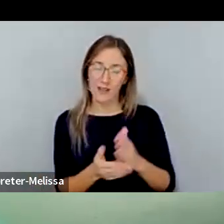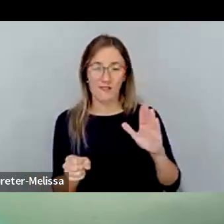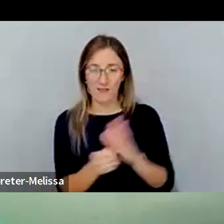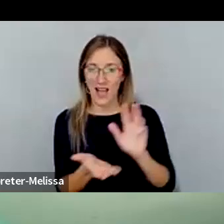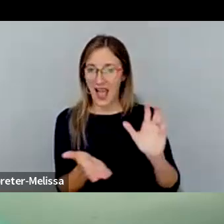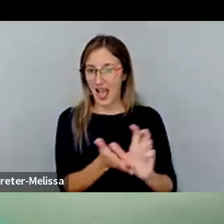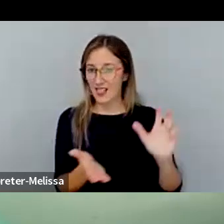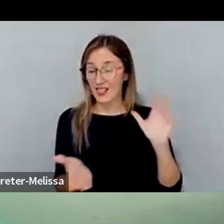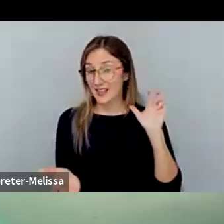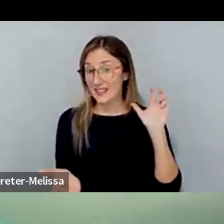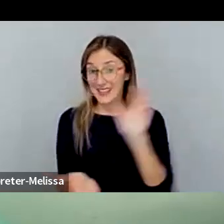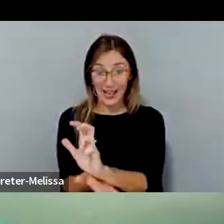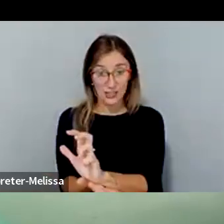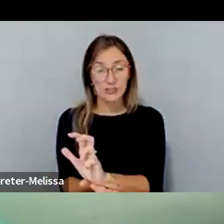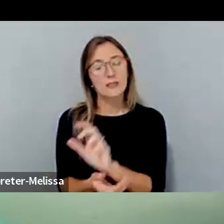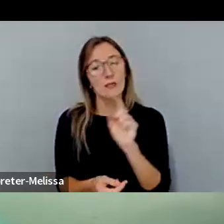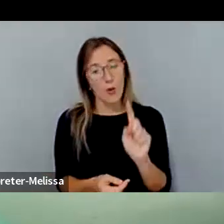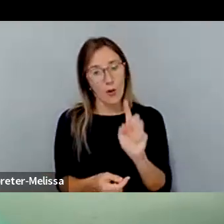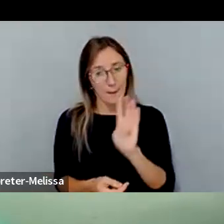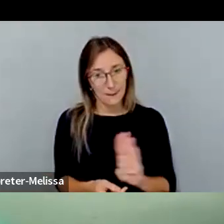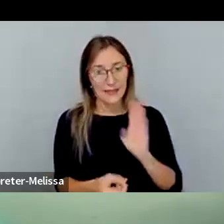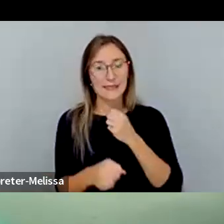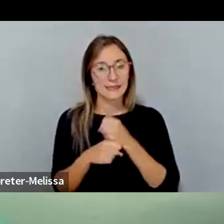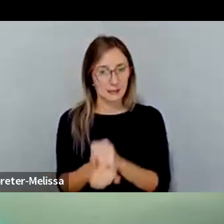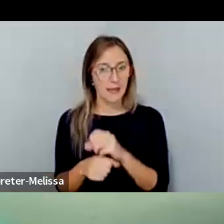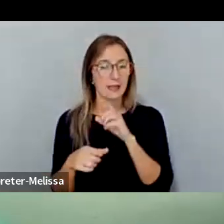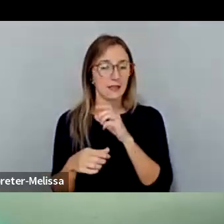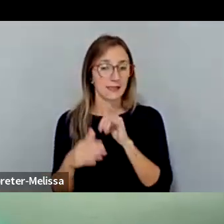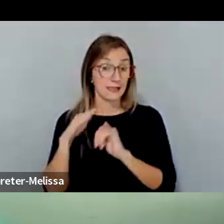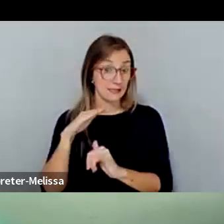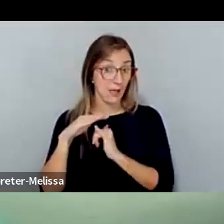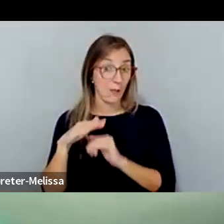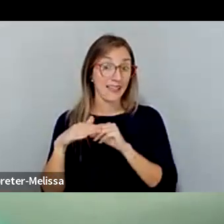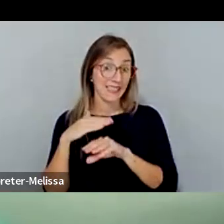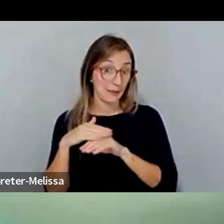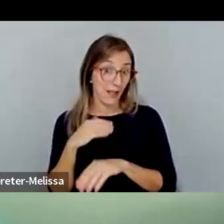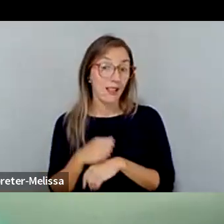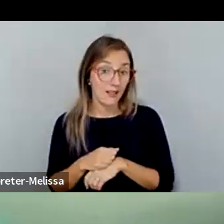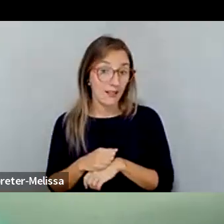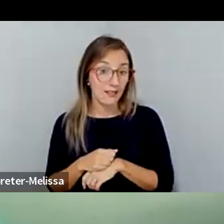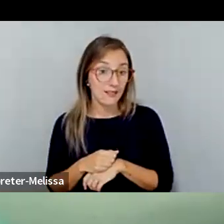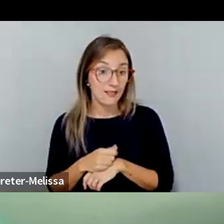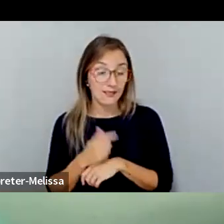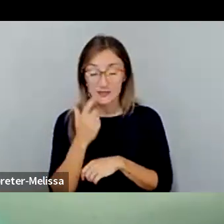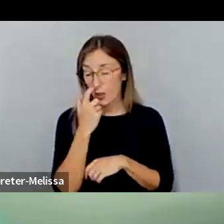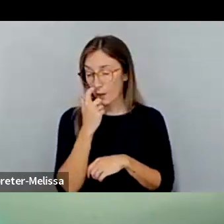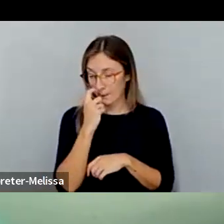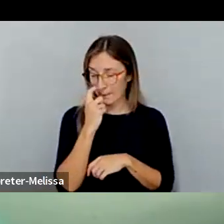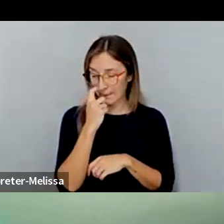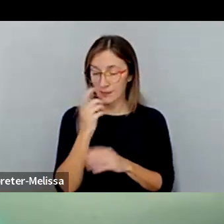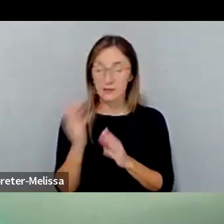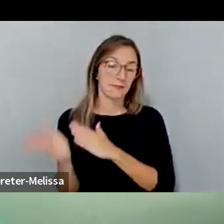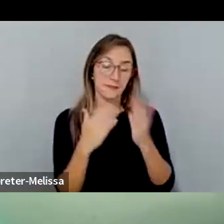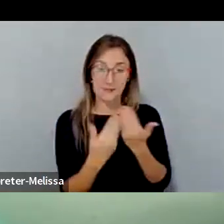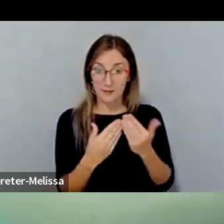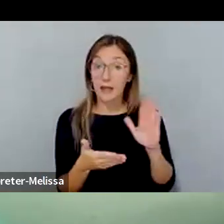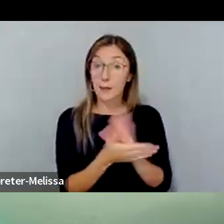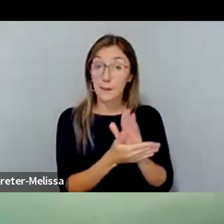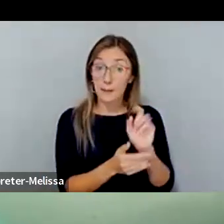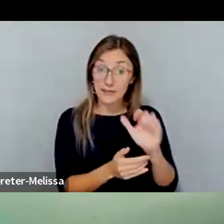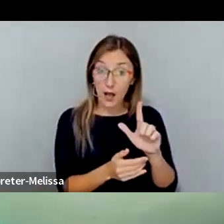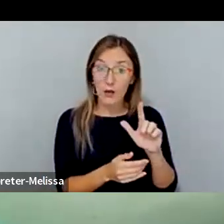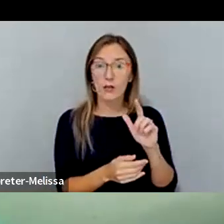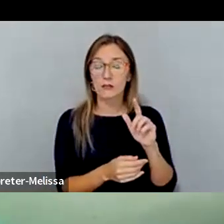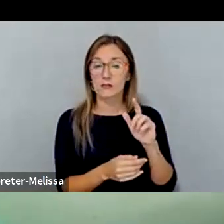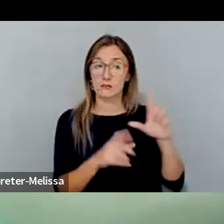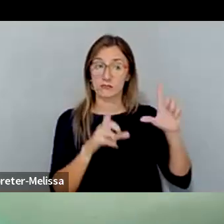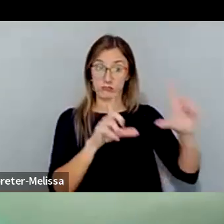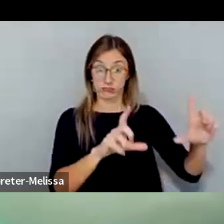they lost and to allocate part of a billion dollars of their budget to